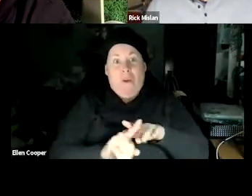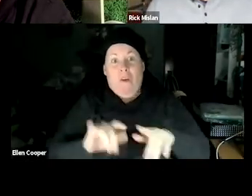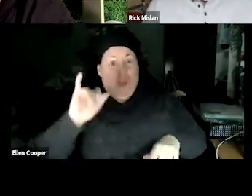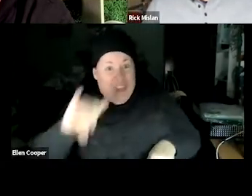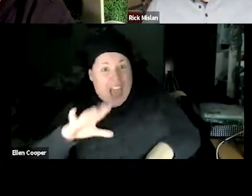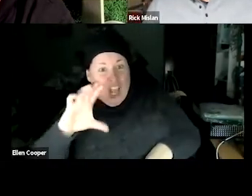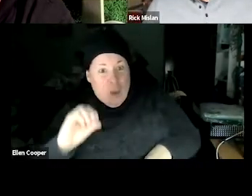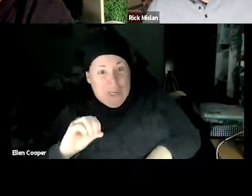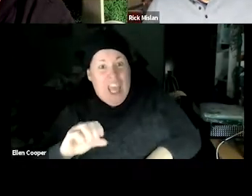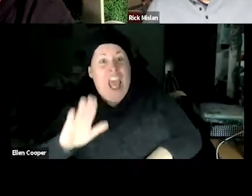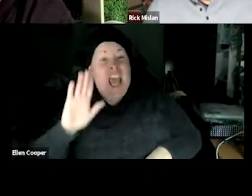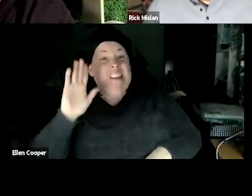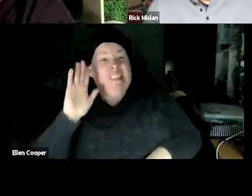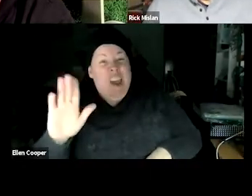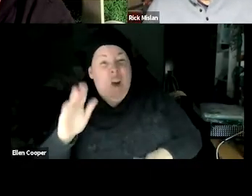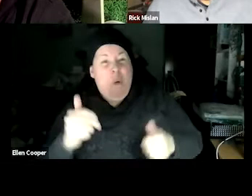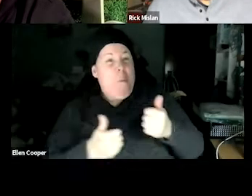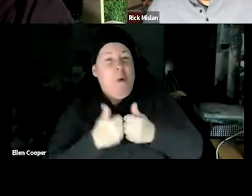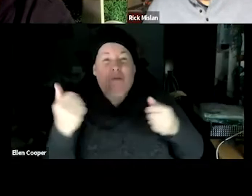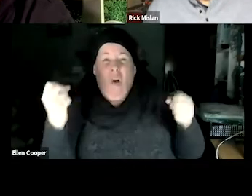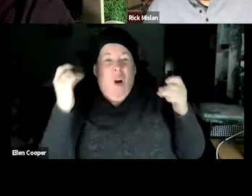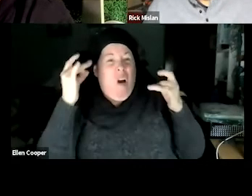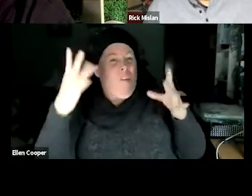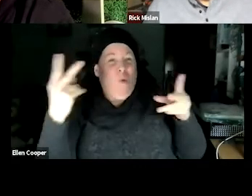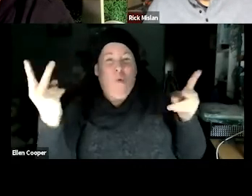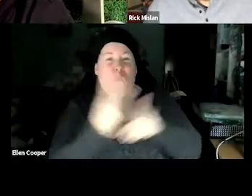job is to try to fix it or reduce the damage as much as possible.